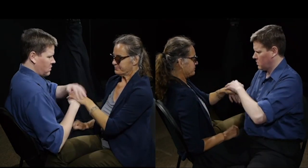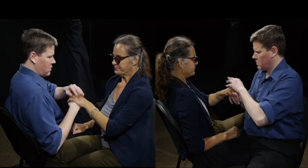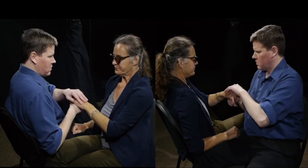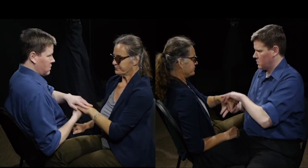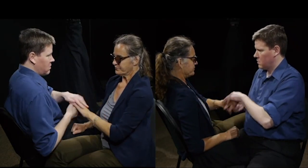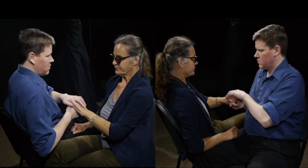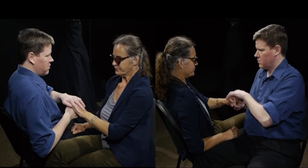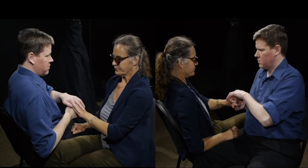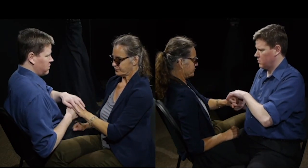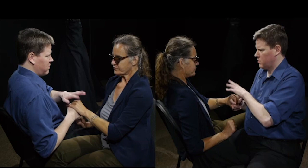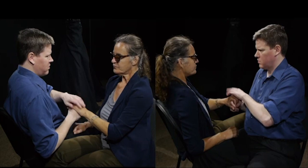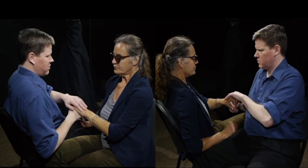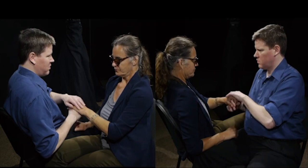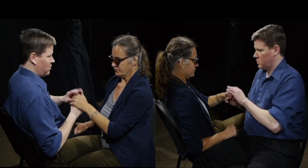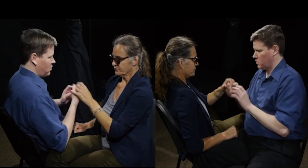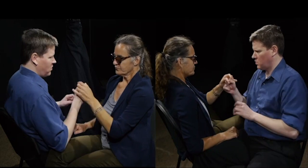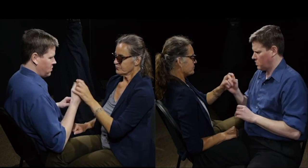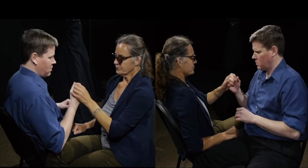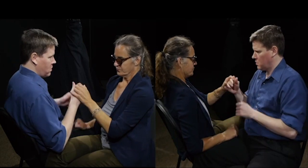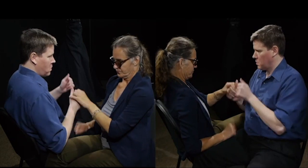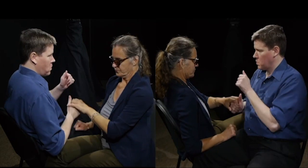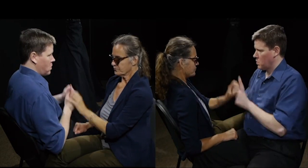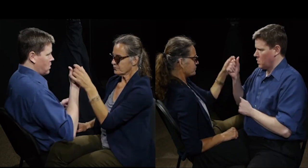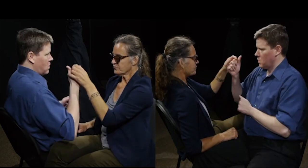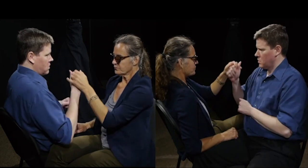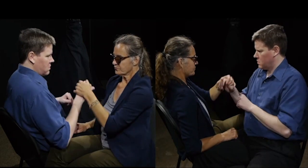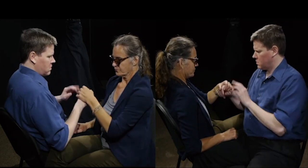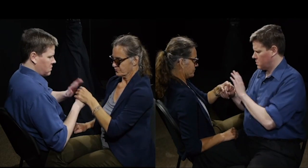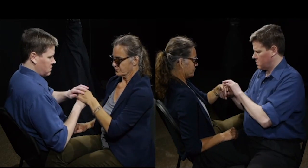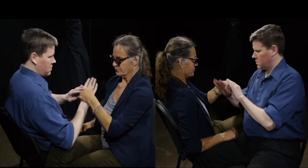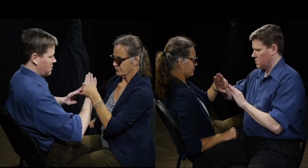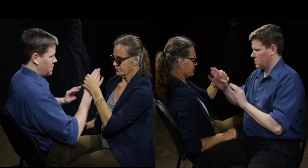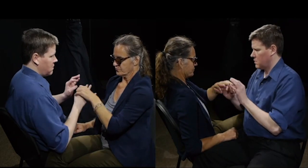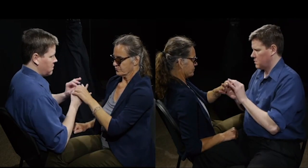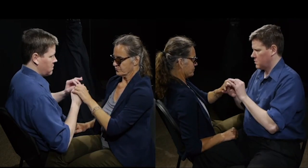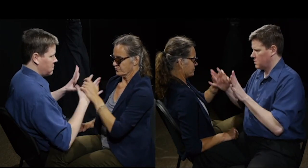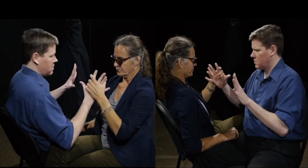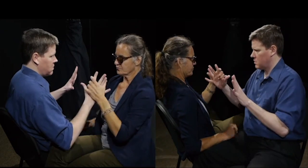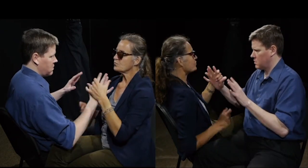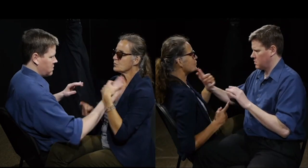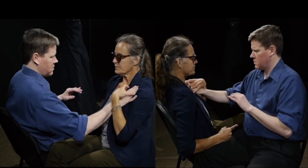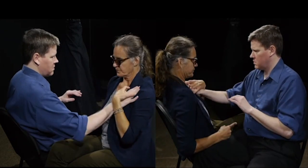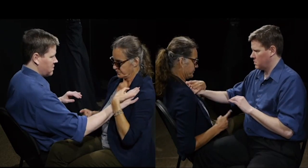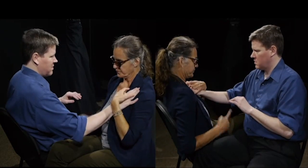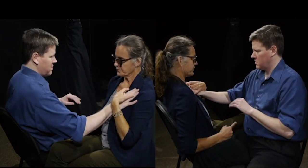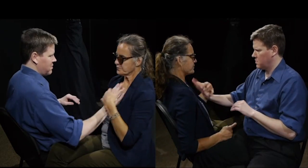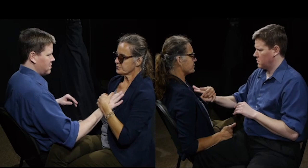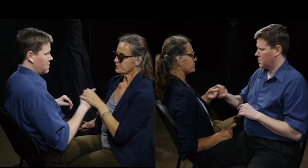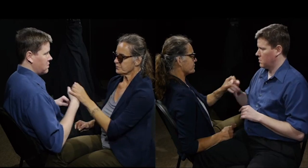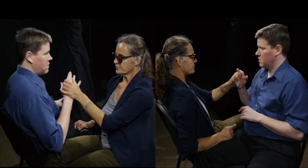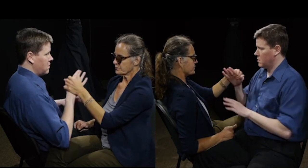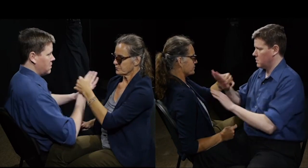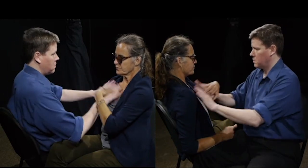We know how that works beforehand, because we know Protactile grammar. This brings us to the last hand, your non-dominant hand.